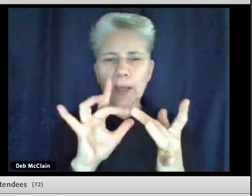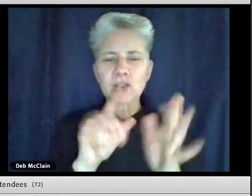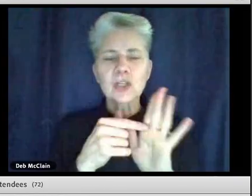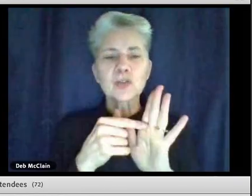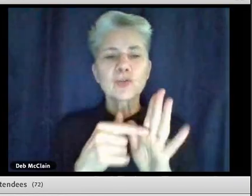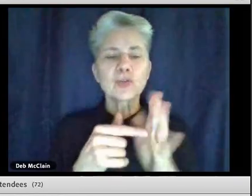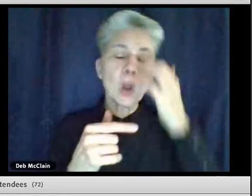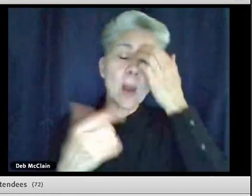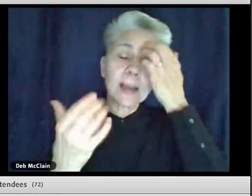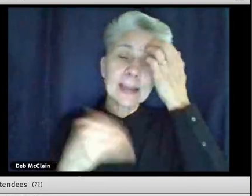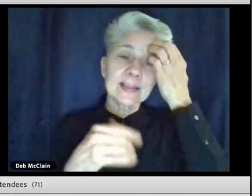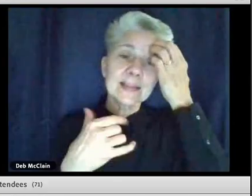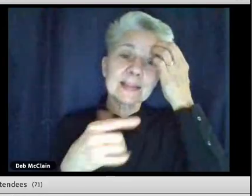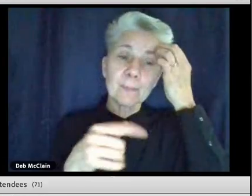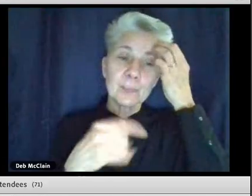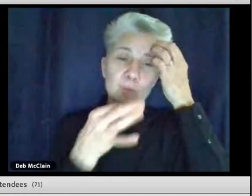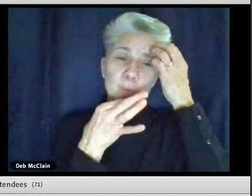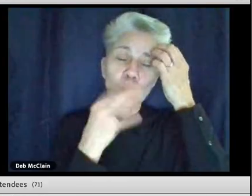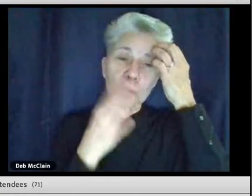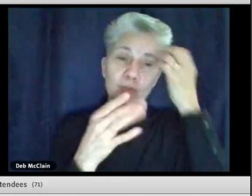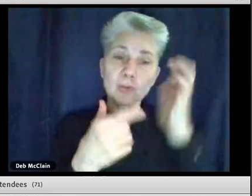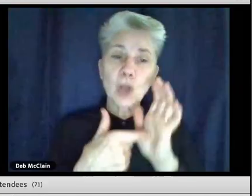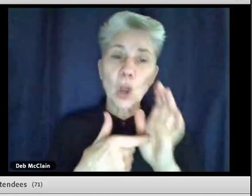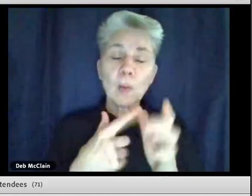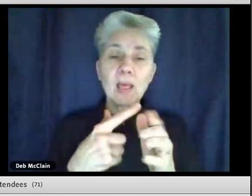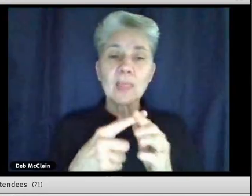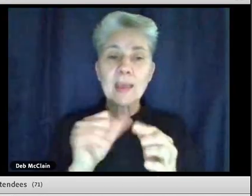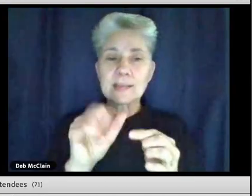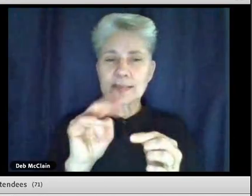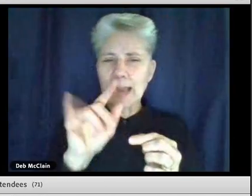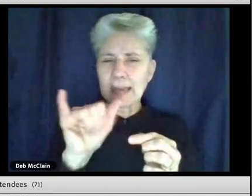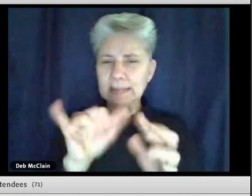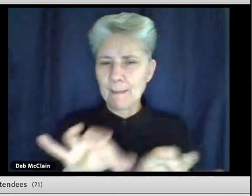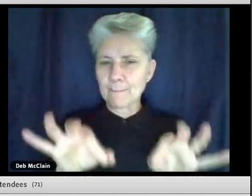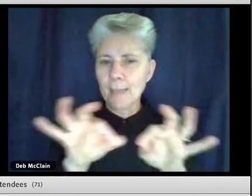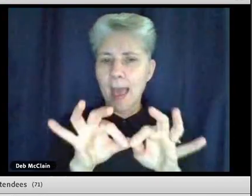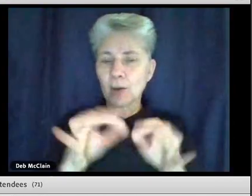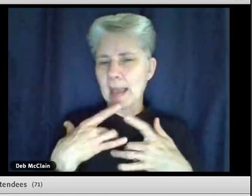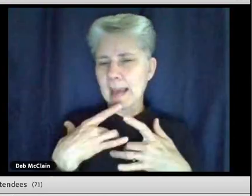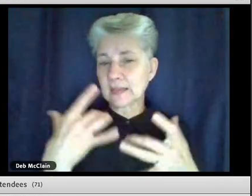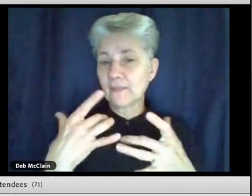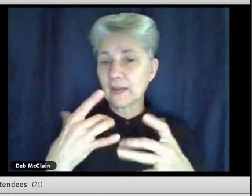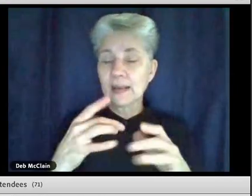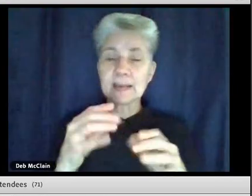They're talking about how to kind of do outreach, and I want to show again some of these in just a second.